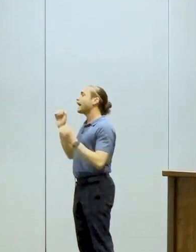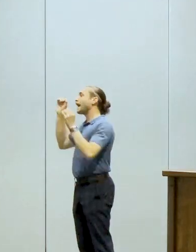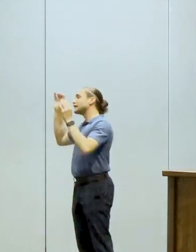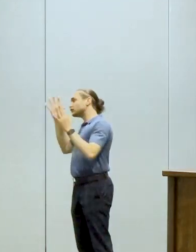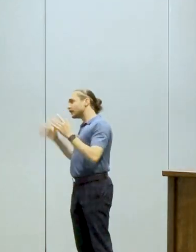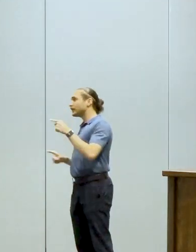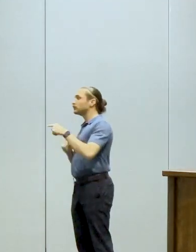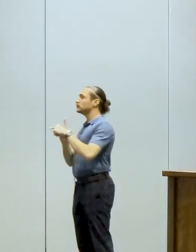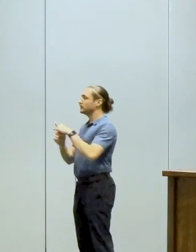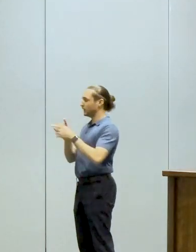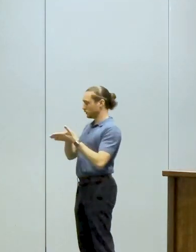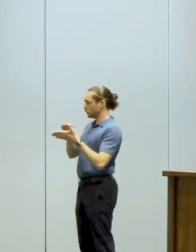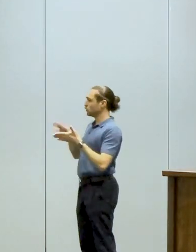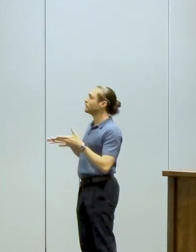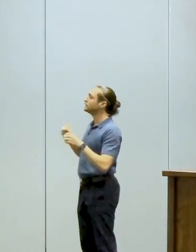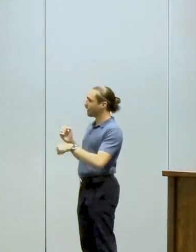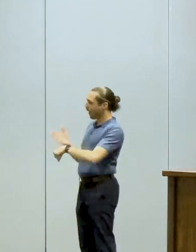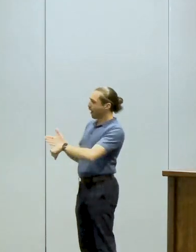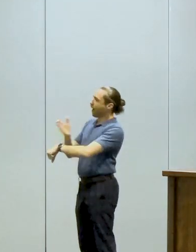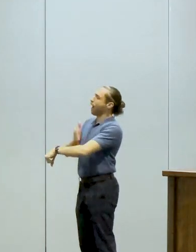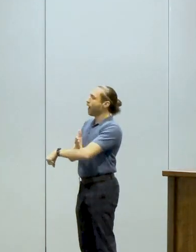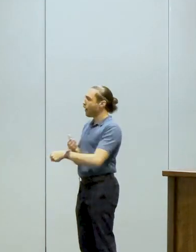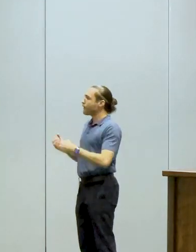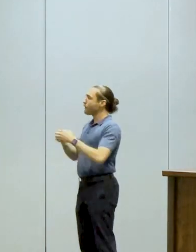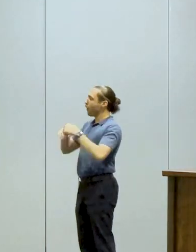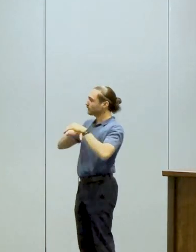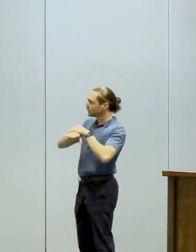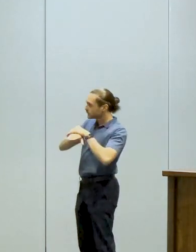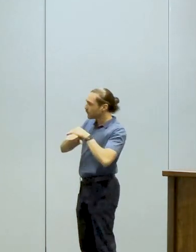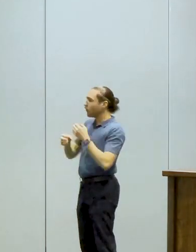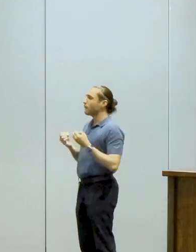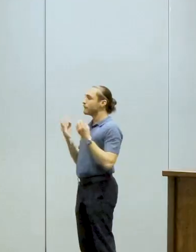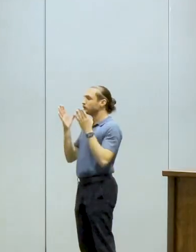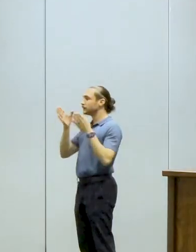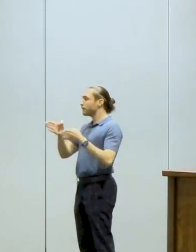accessible, multimodal experiences, transforming speech